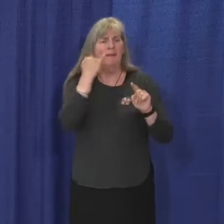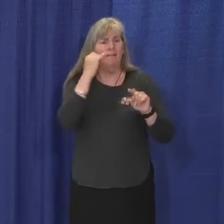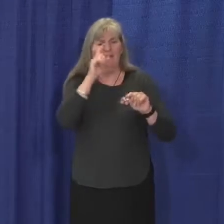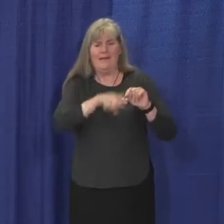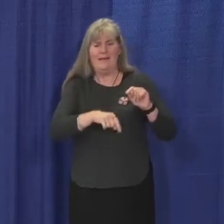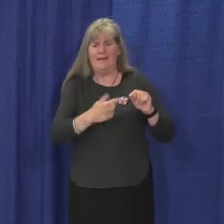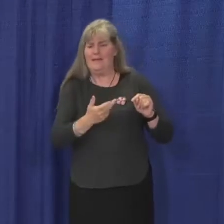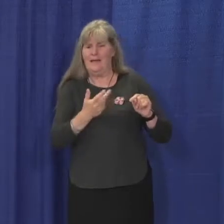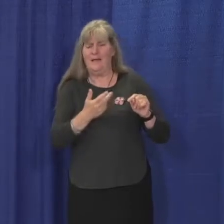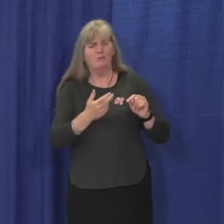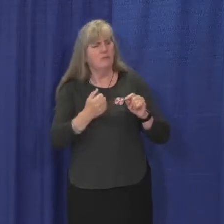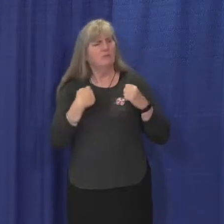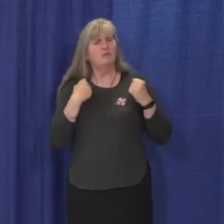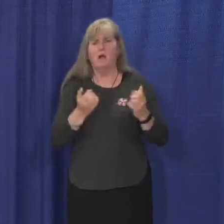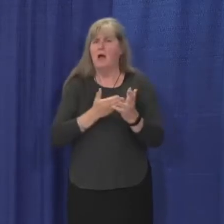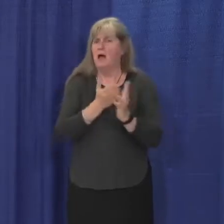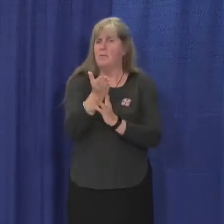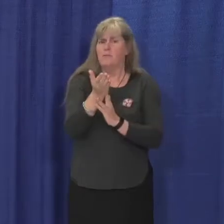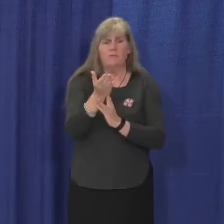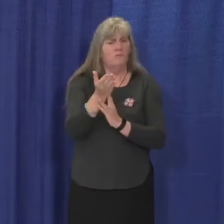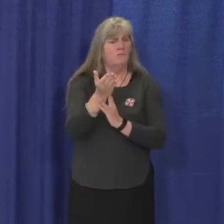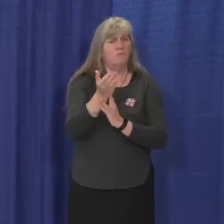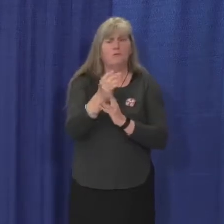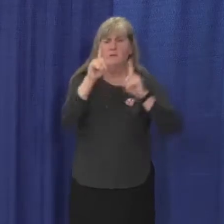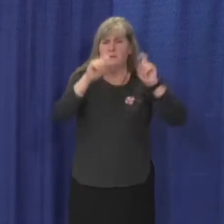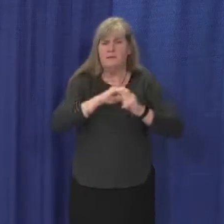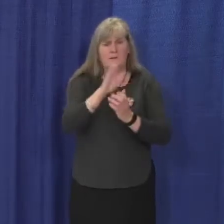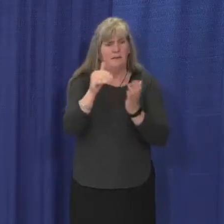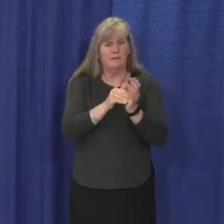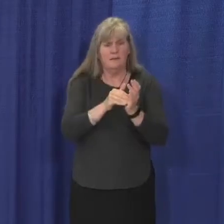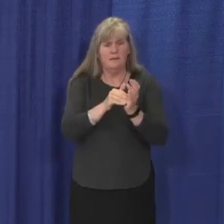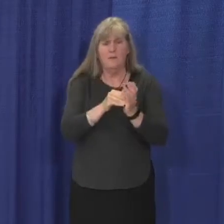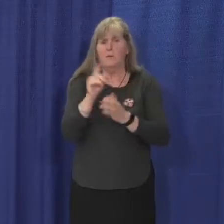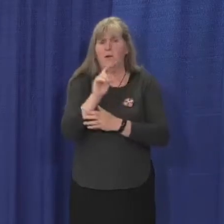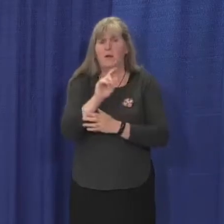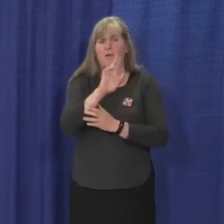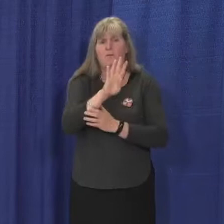if you cannot make one the drive-up centre is available at